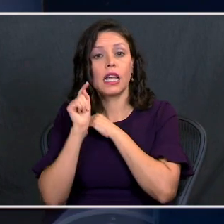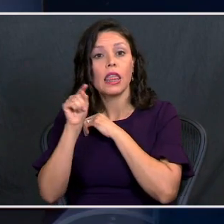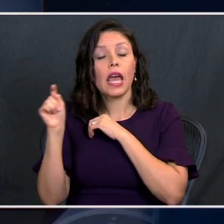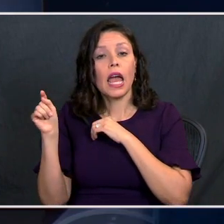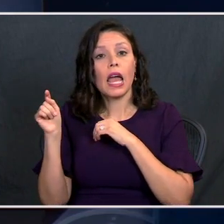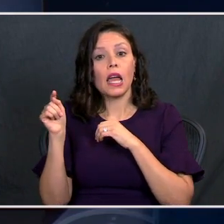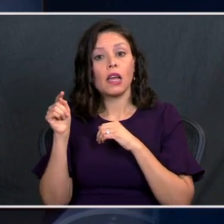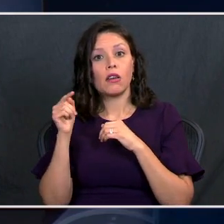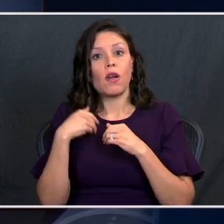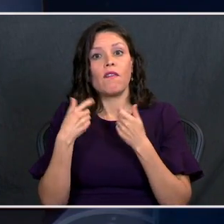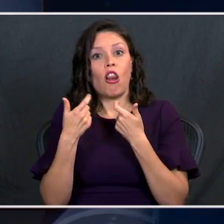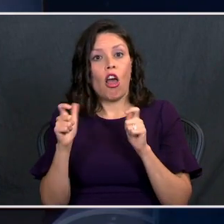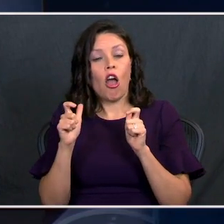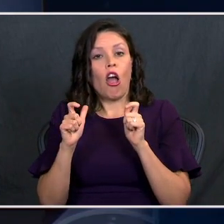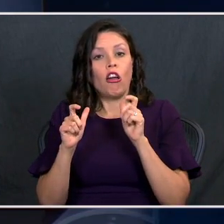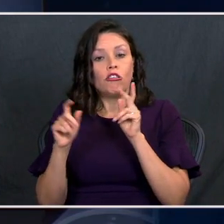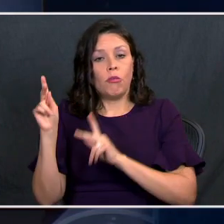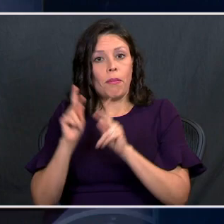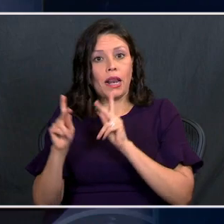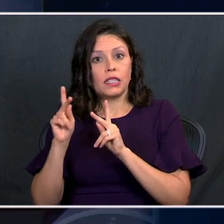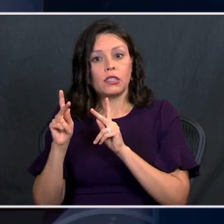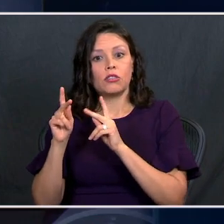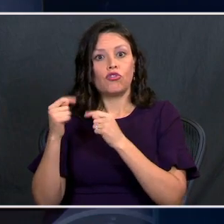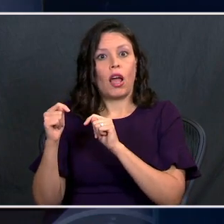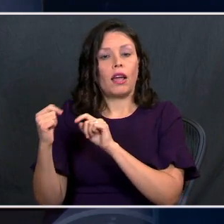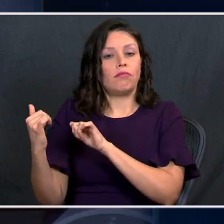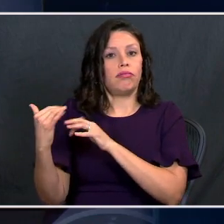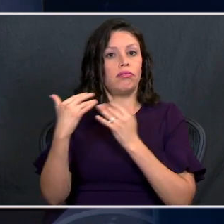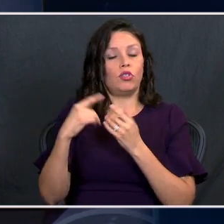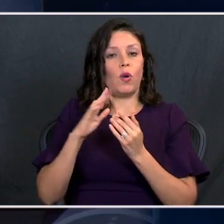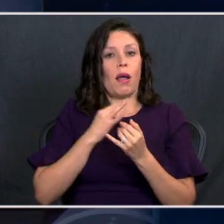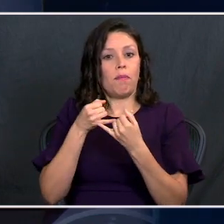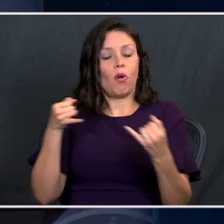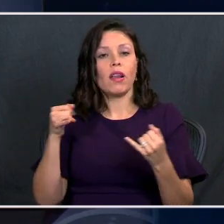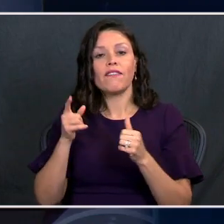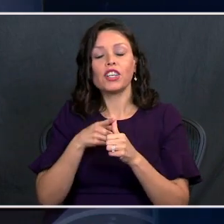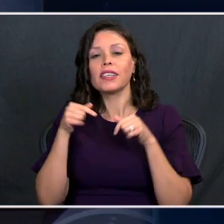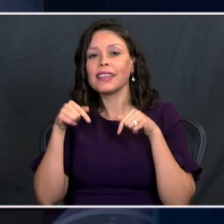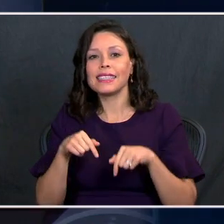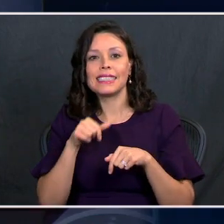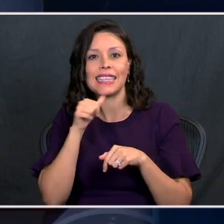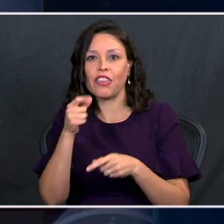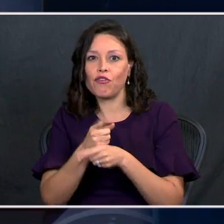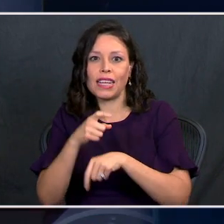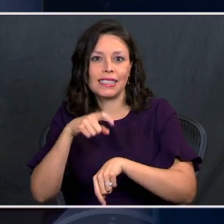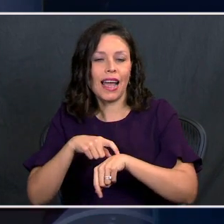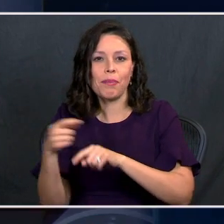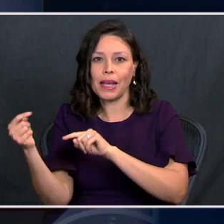who have large populations who are coming to the border. One is that this is not the right time to come.